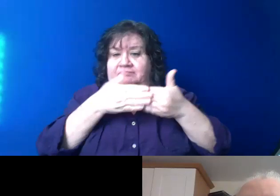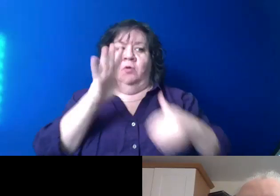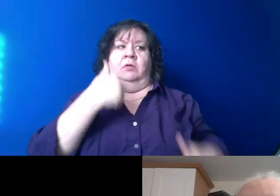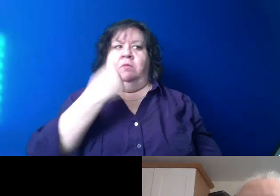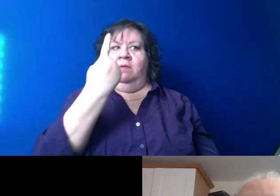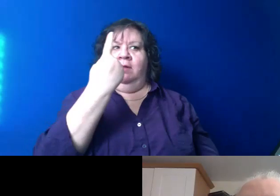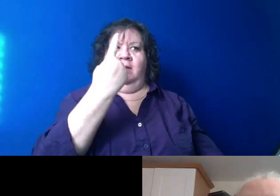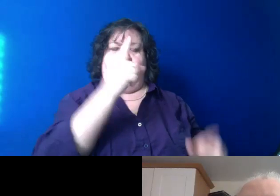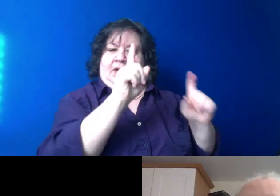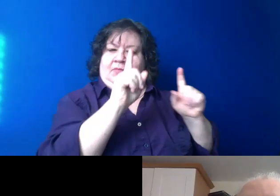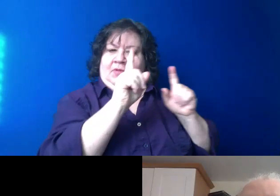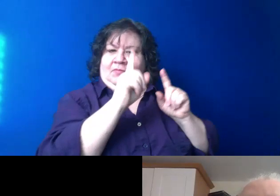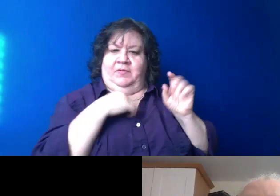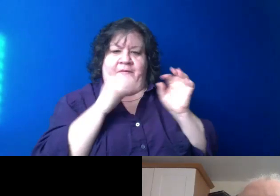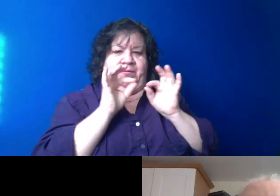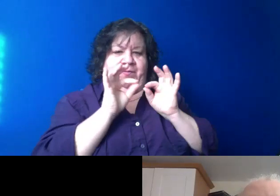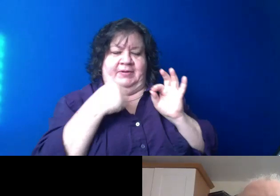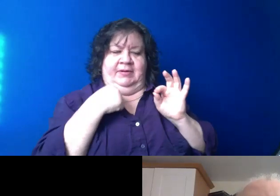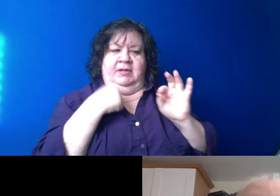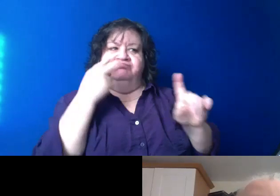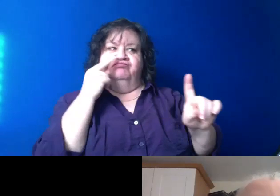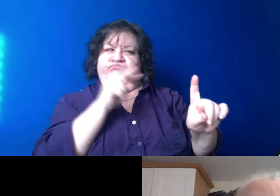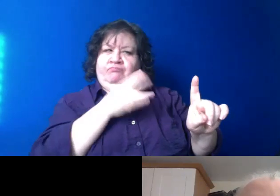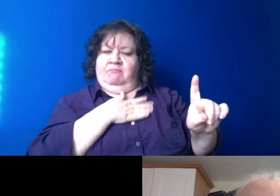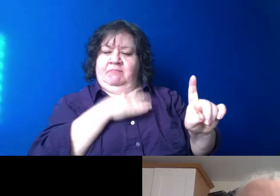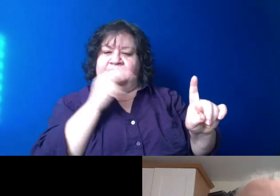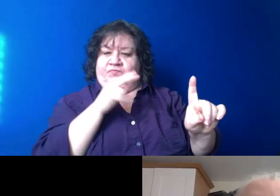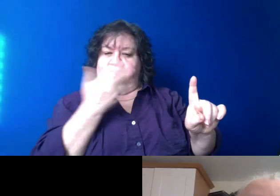we're always arguing and coming in at the end as an add-on um in all of